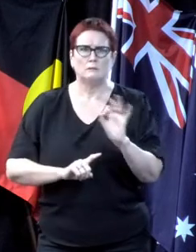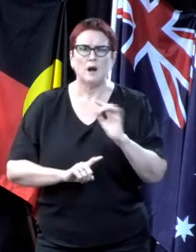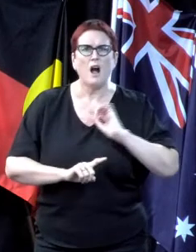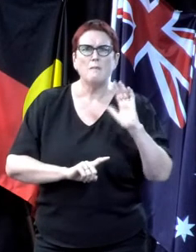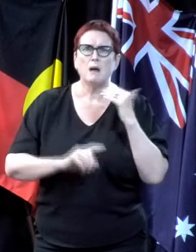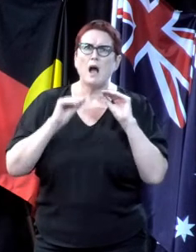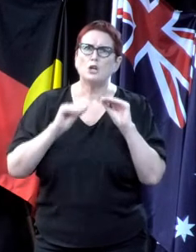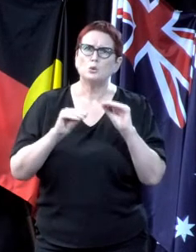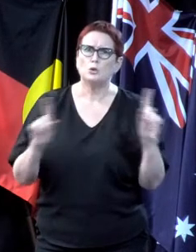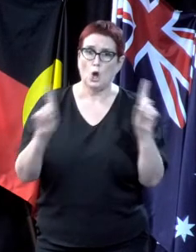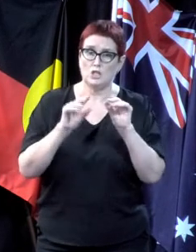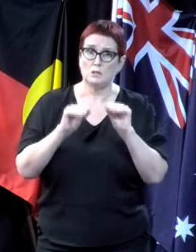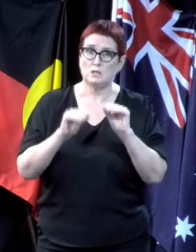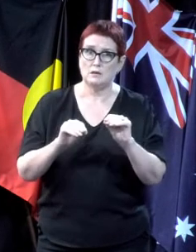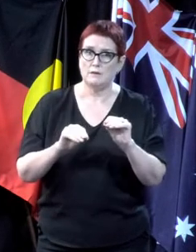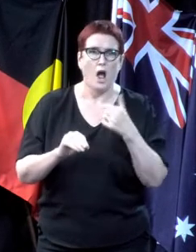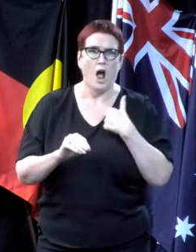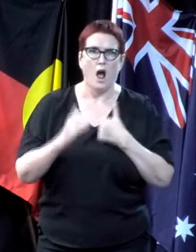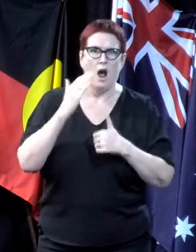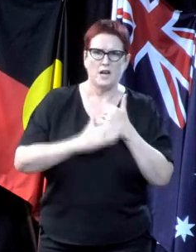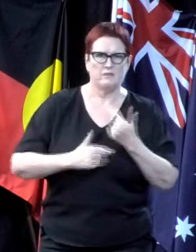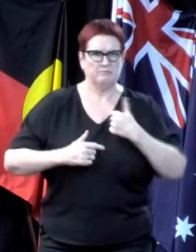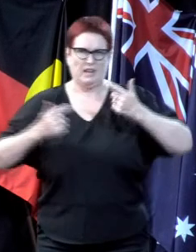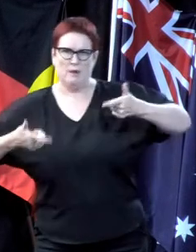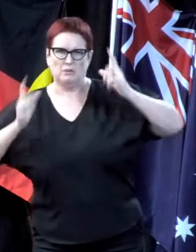I did not go in there as a principal; I went in there as a teaching colleague.